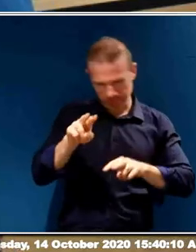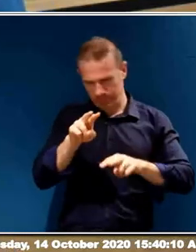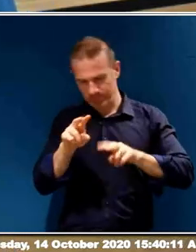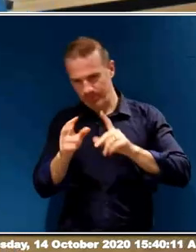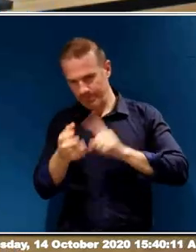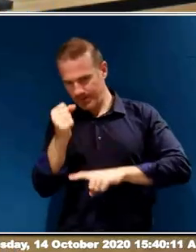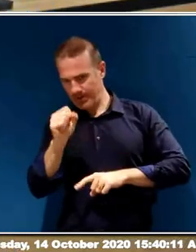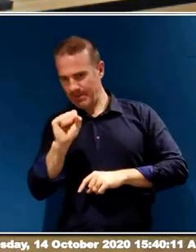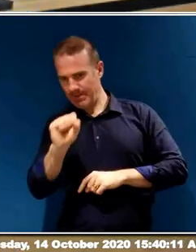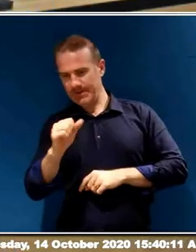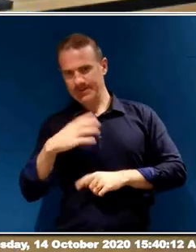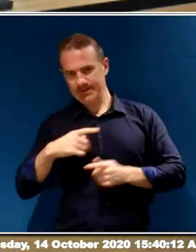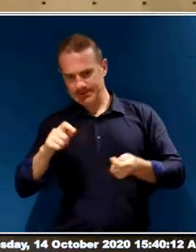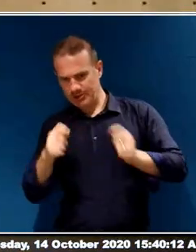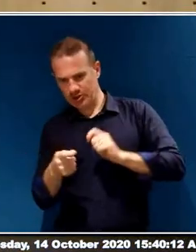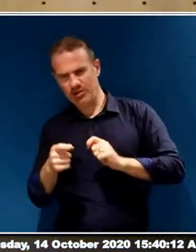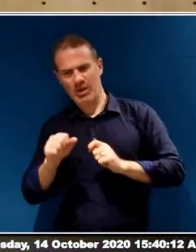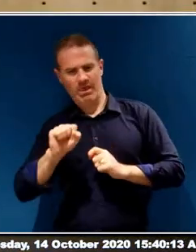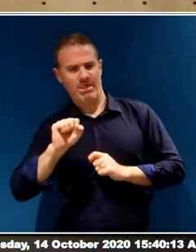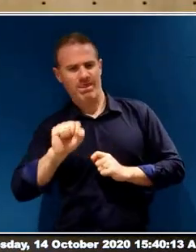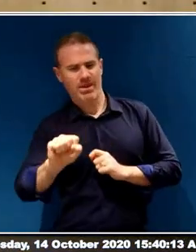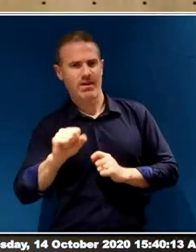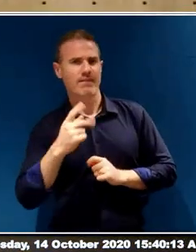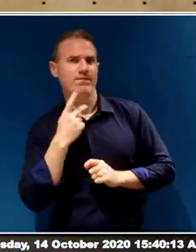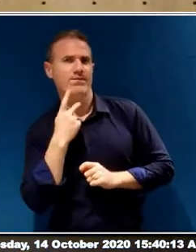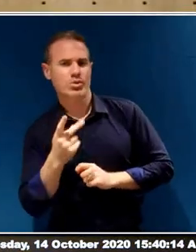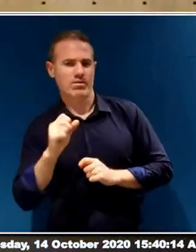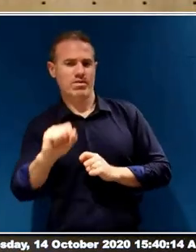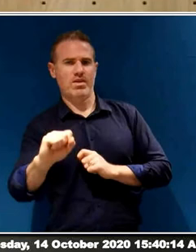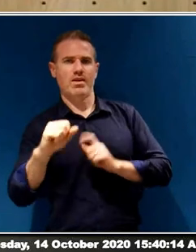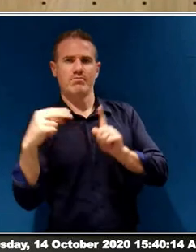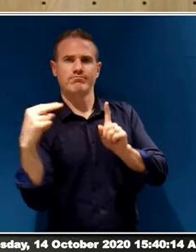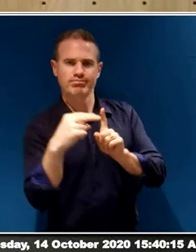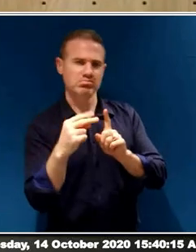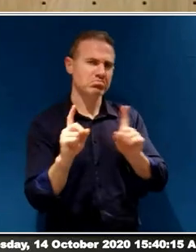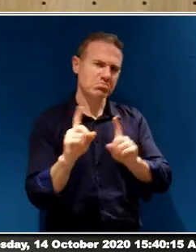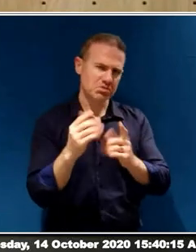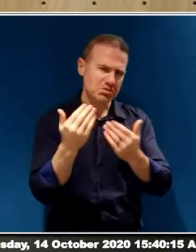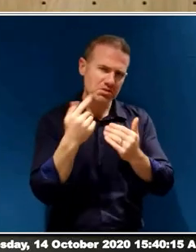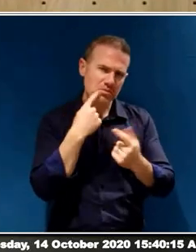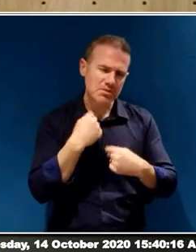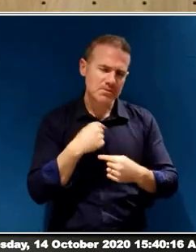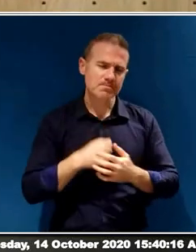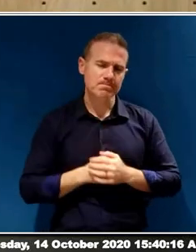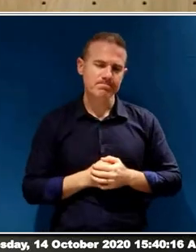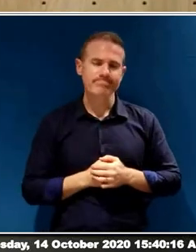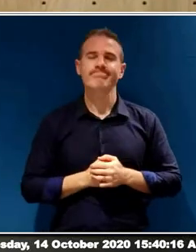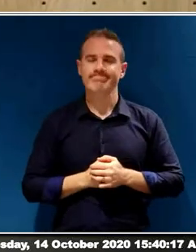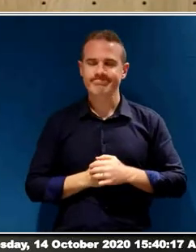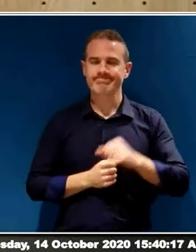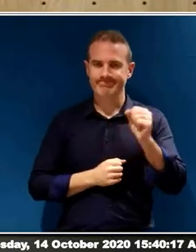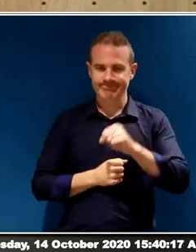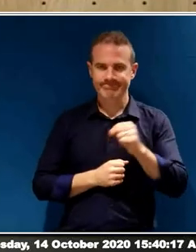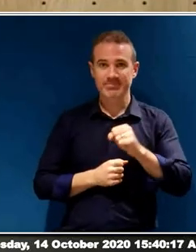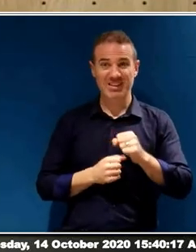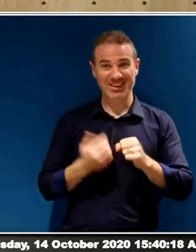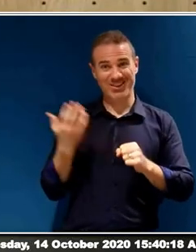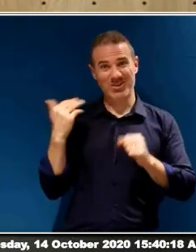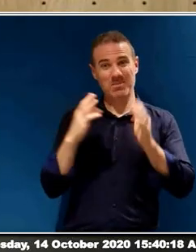The role of students is critical. We heard on Monday from "Alice", and I can't think of anyone who would know